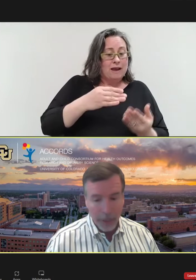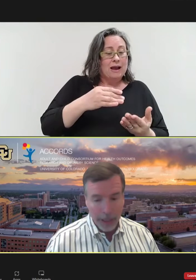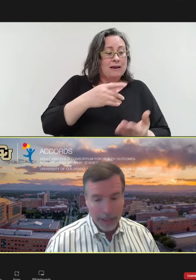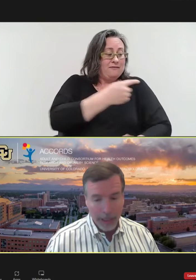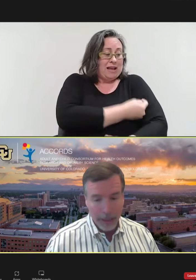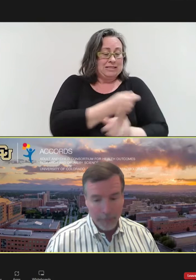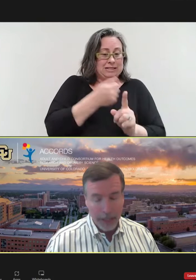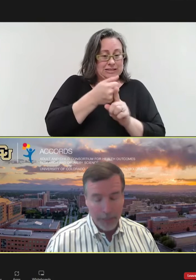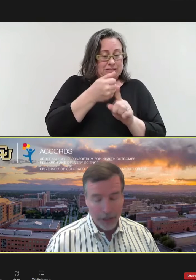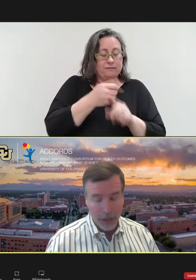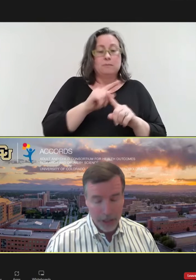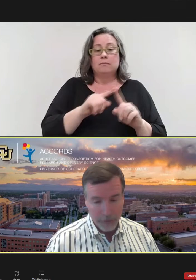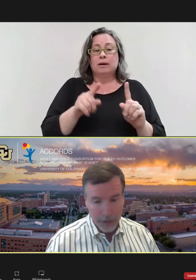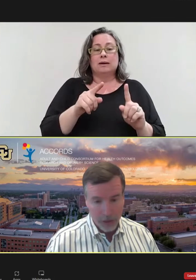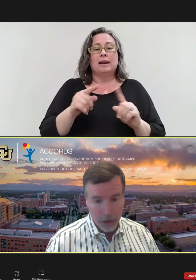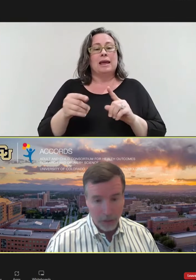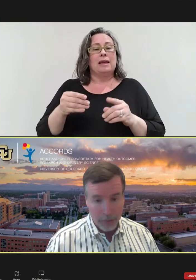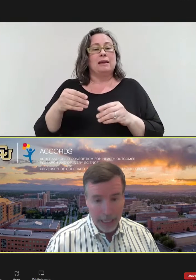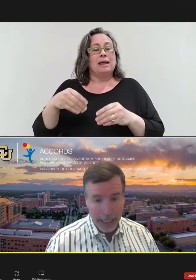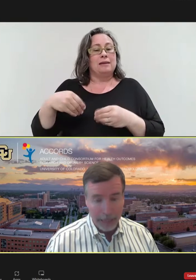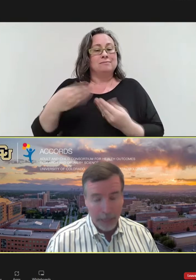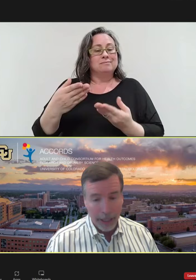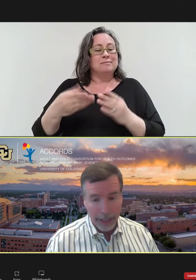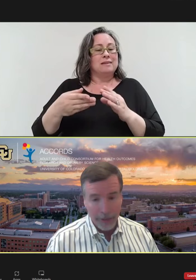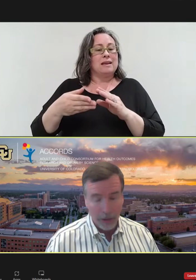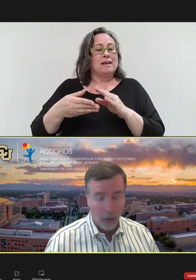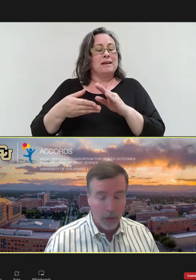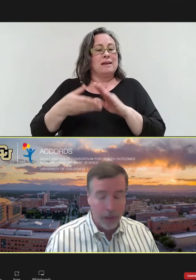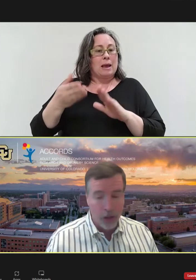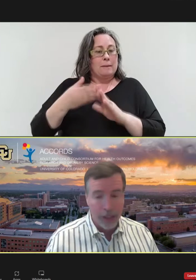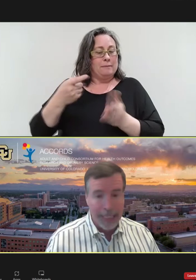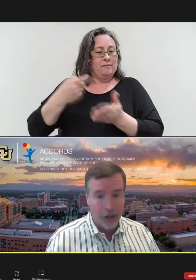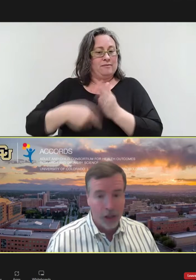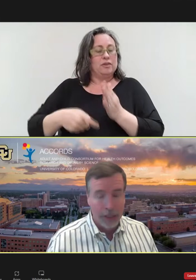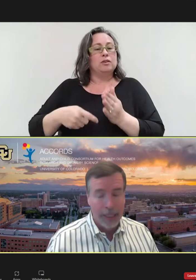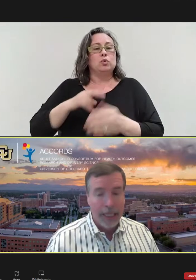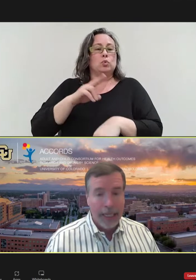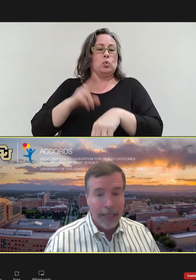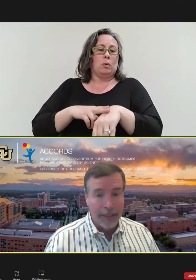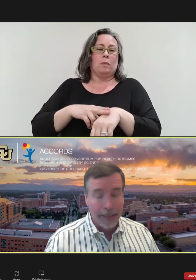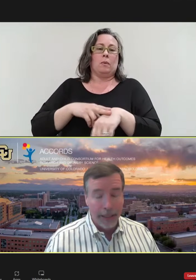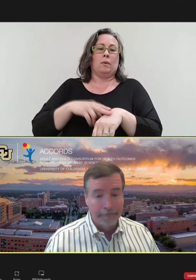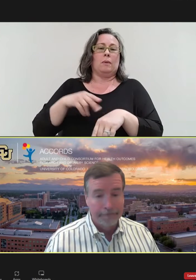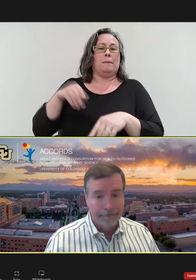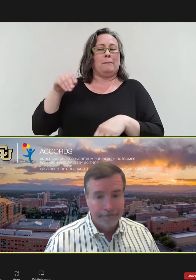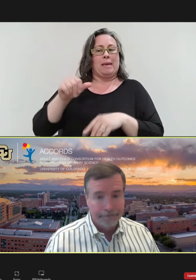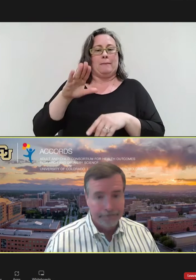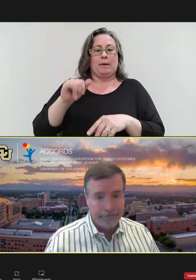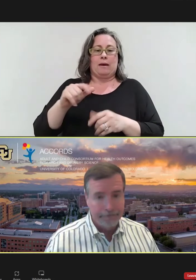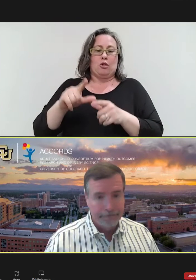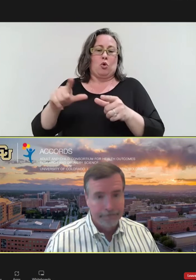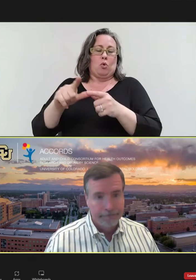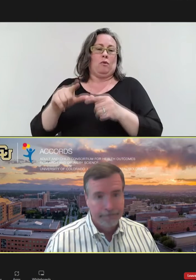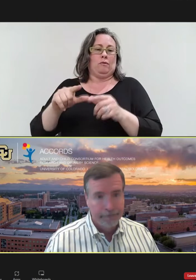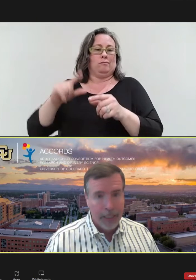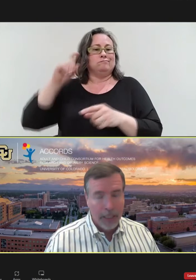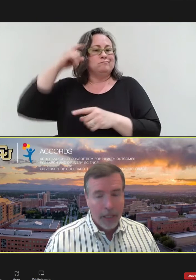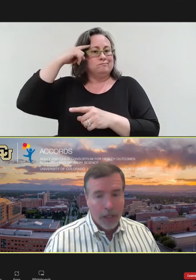but administration fees are generally paid by the jurisdictions. Next slide.